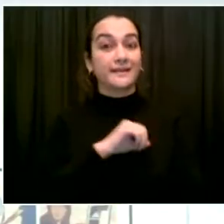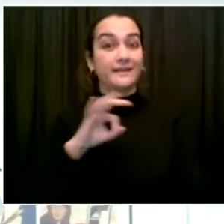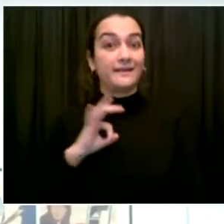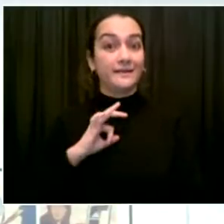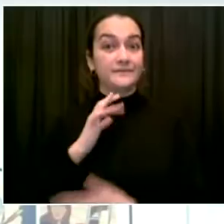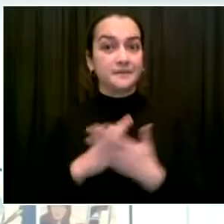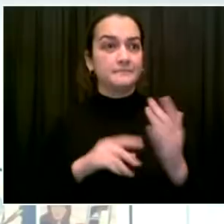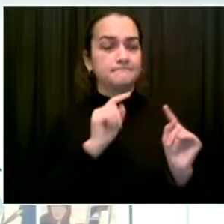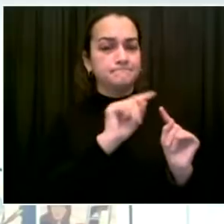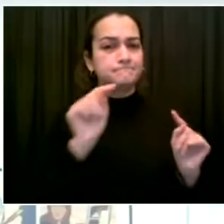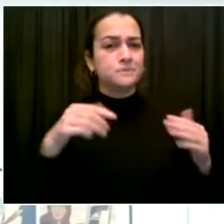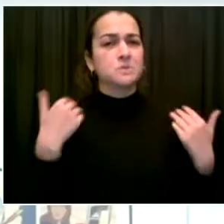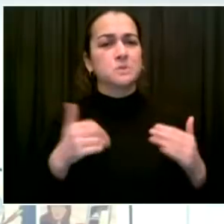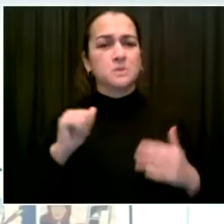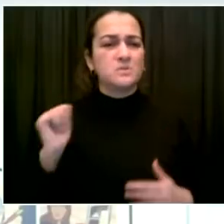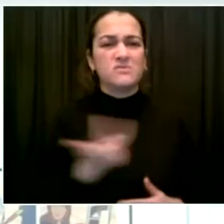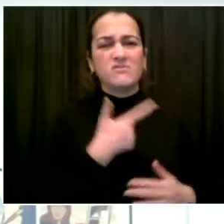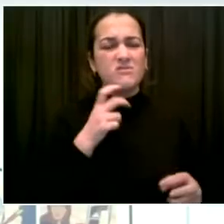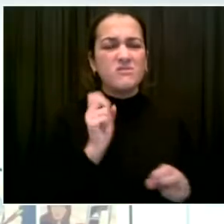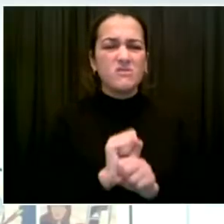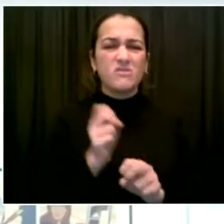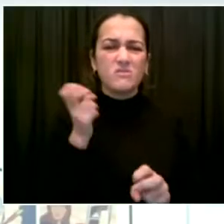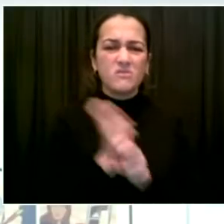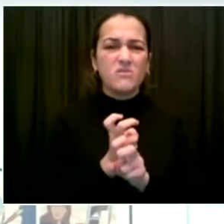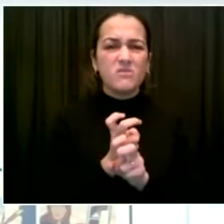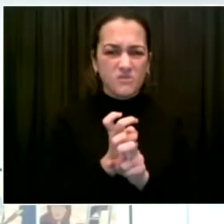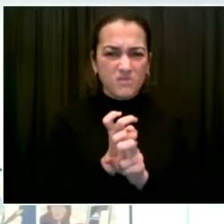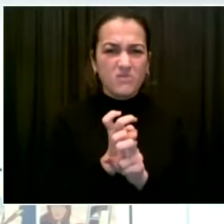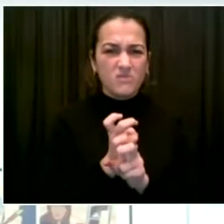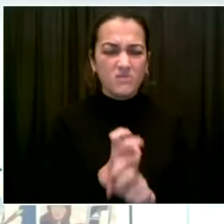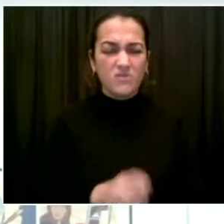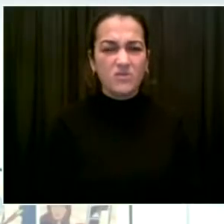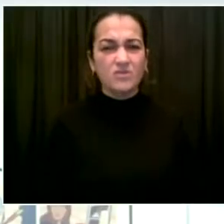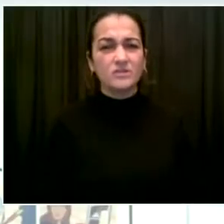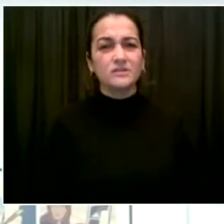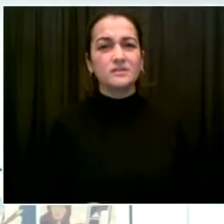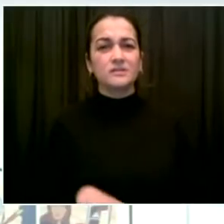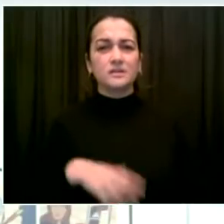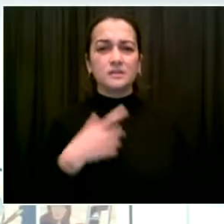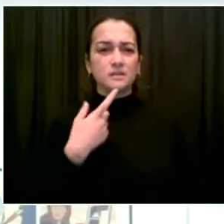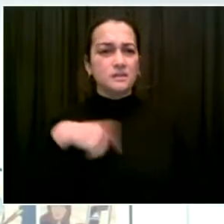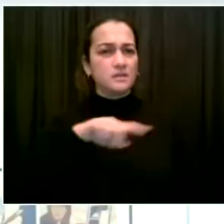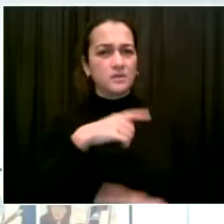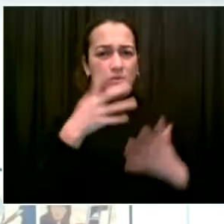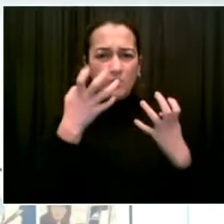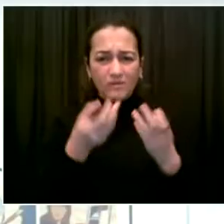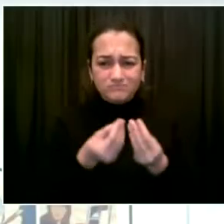WHICH IS TO RECOGNIZE THAT THE HEROIC EFFORTS OF OUR SCHOOL STAFF WHO ARE DELIVERING